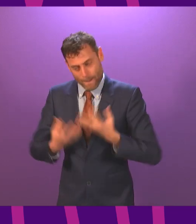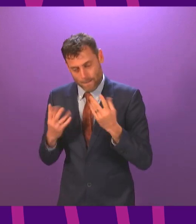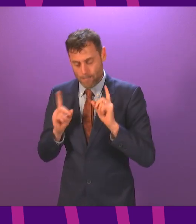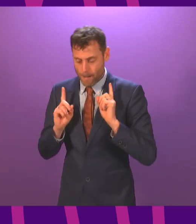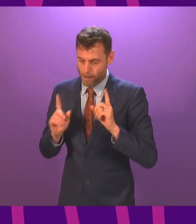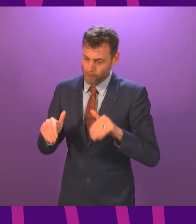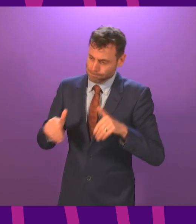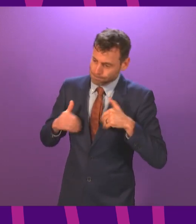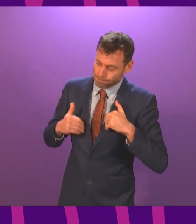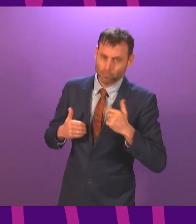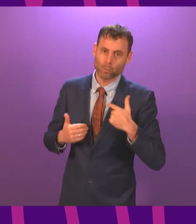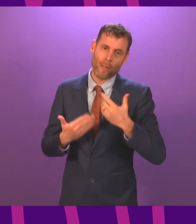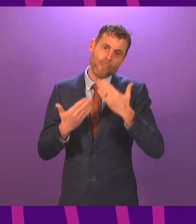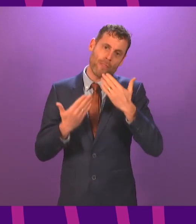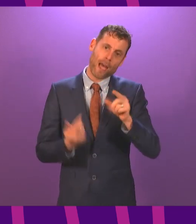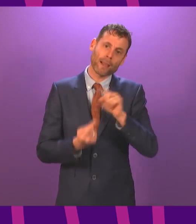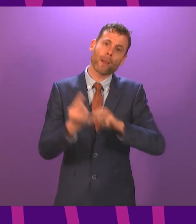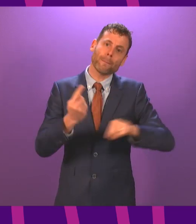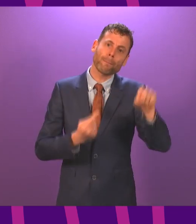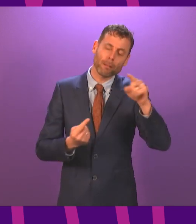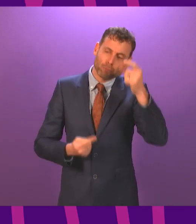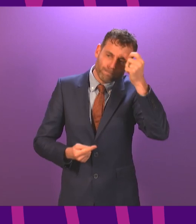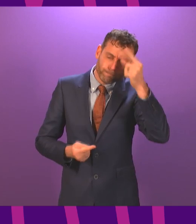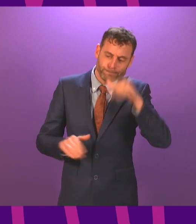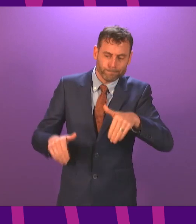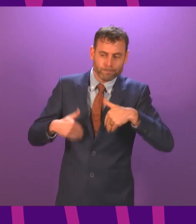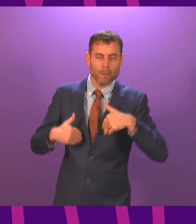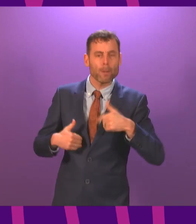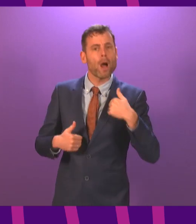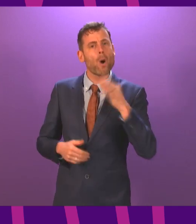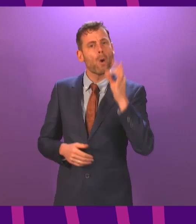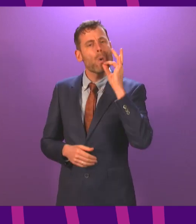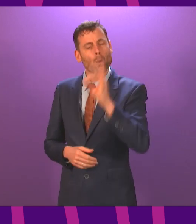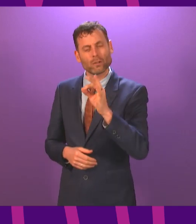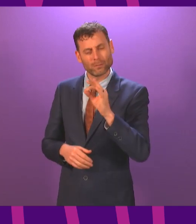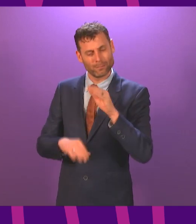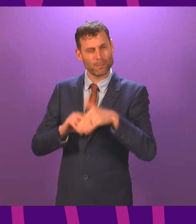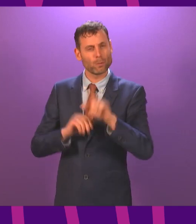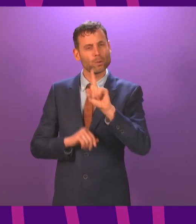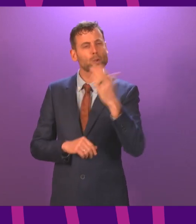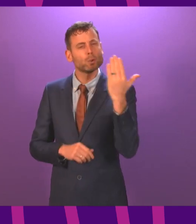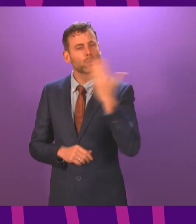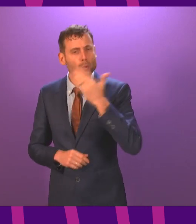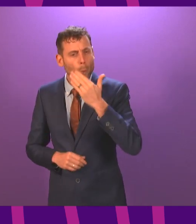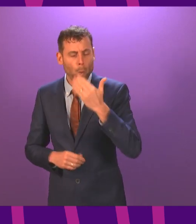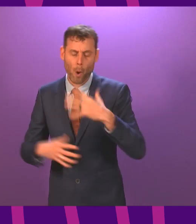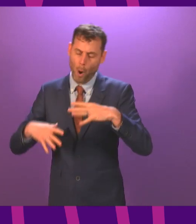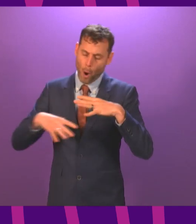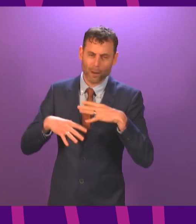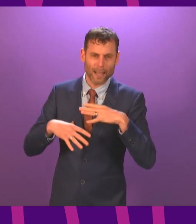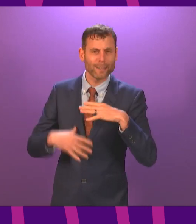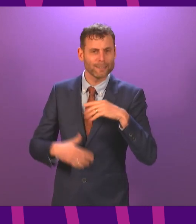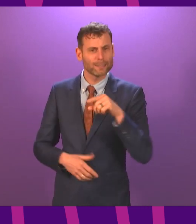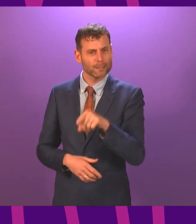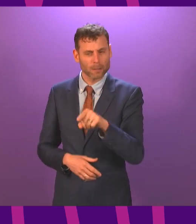However, the question that I will ask the First Minister is about schools and the Christmas holidays. We have just heard John Swinney, the Cabinet Secretary for Education and Skills,